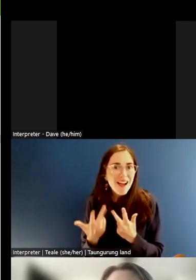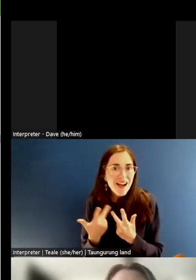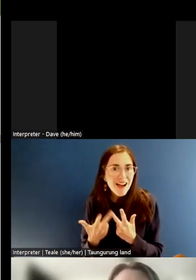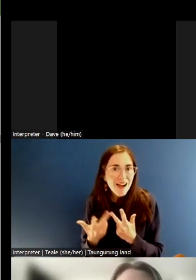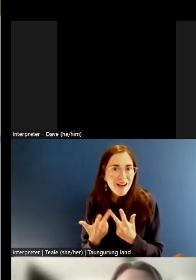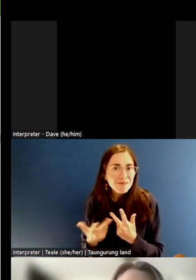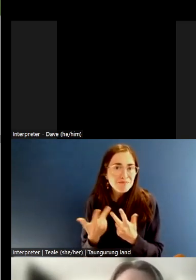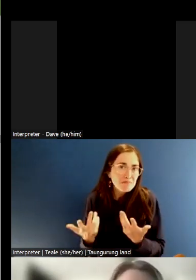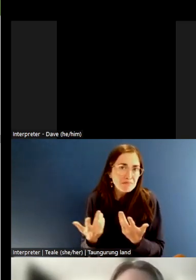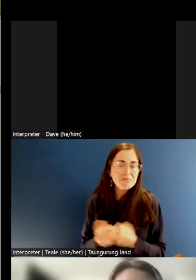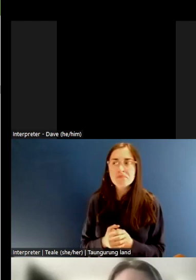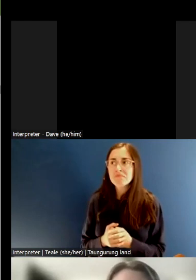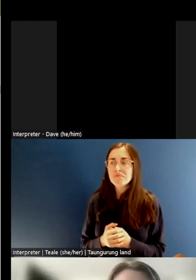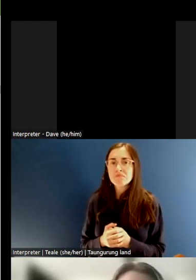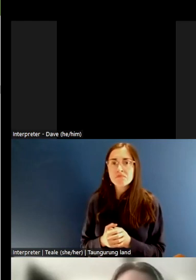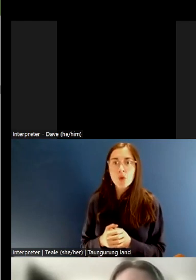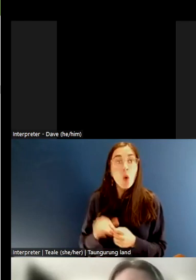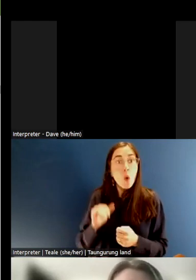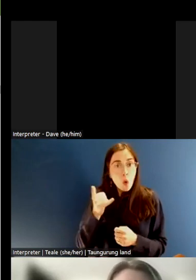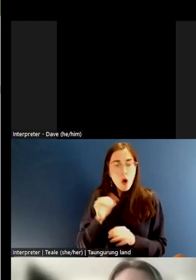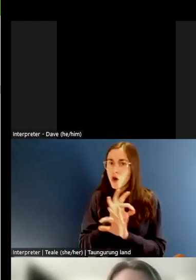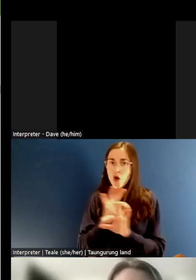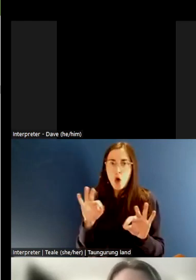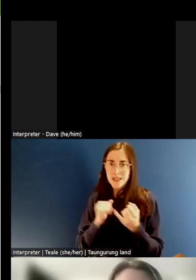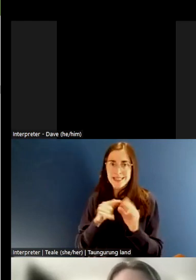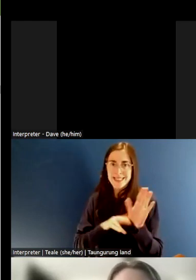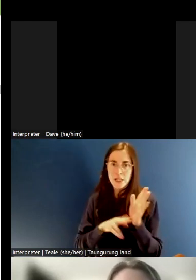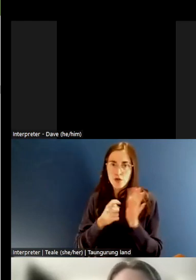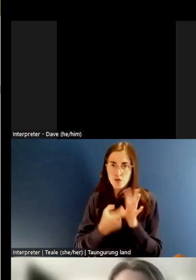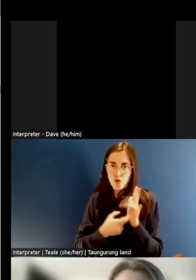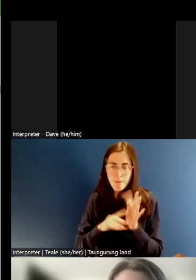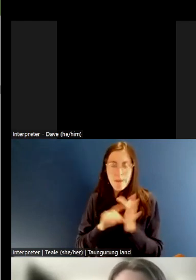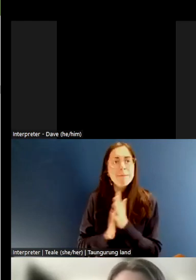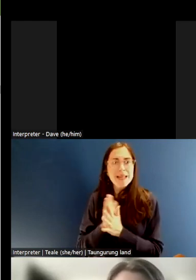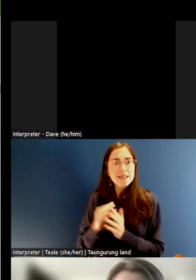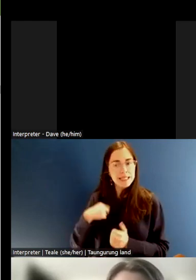where deafness is the only thing caused by that genetic change.